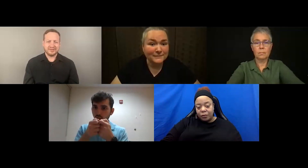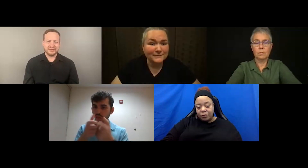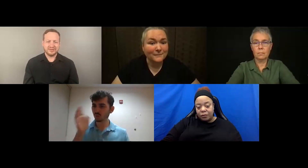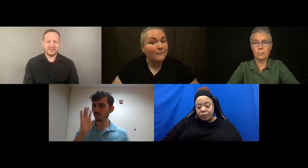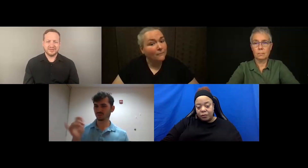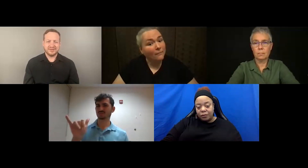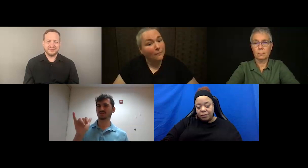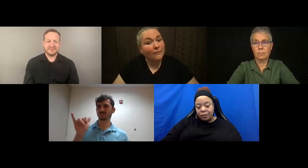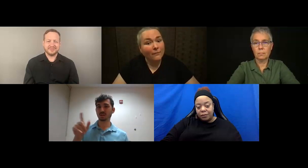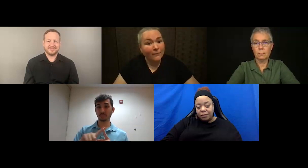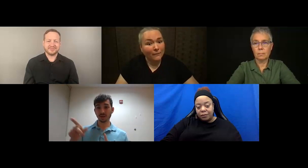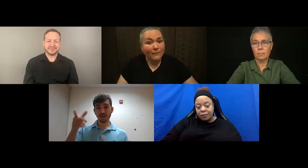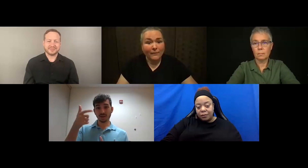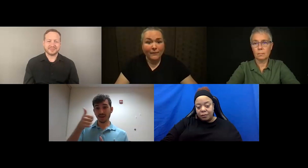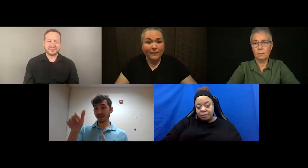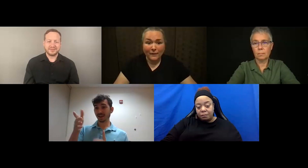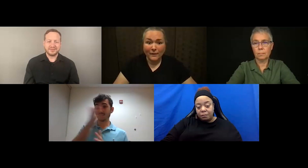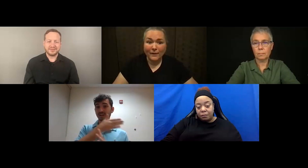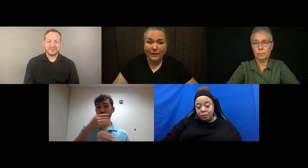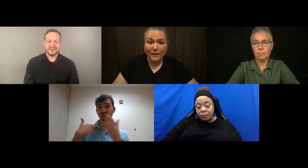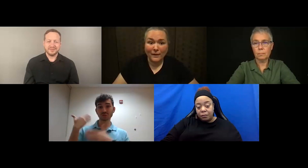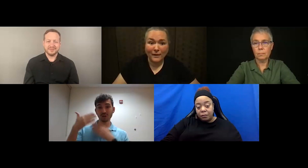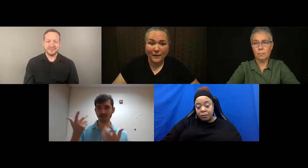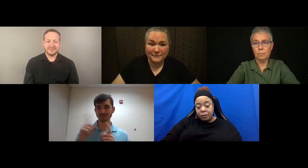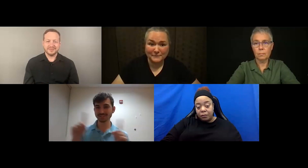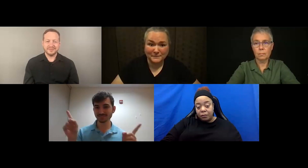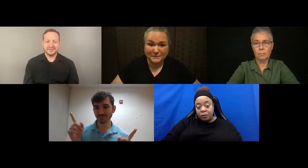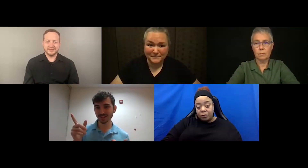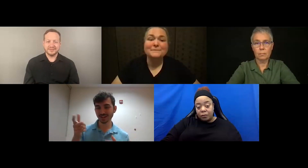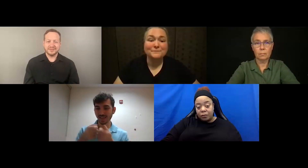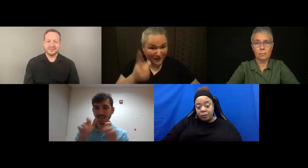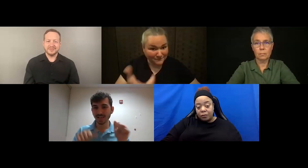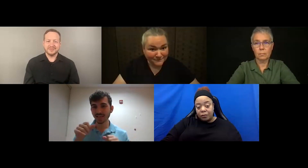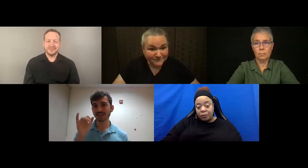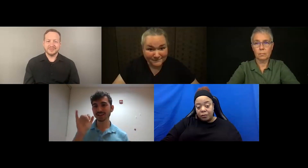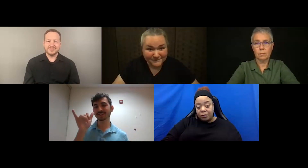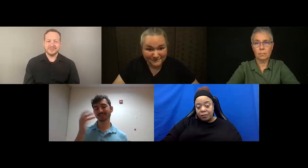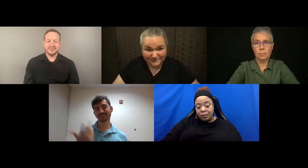kid an iPhone, they will engage the iPhone. Previous generations are completely